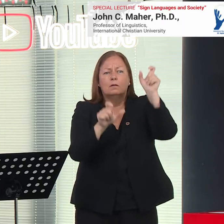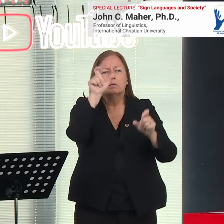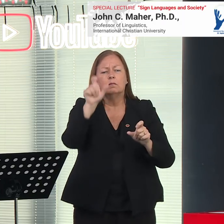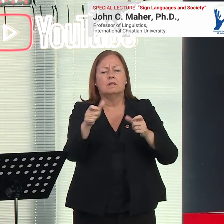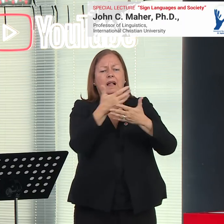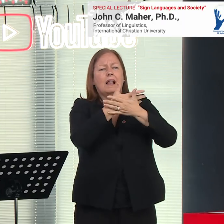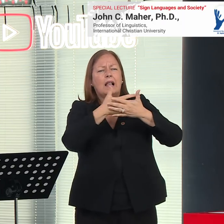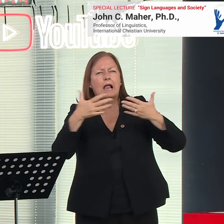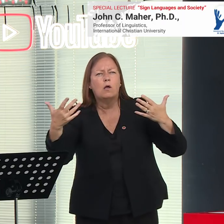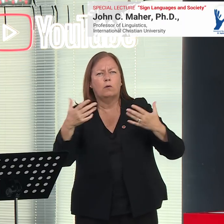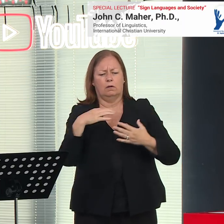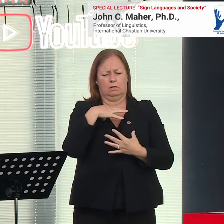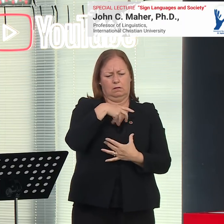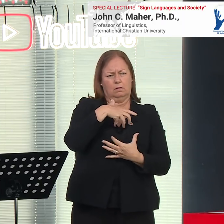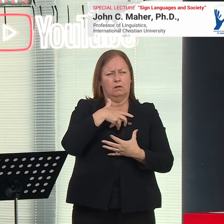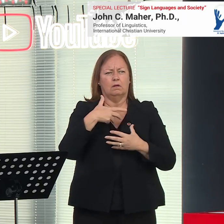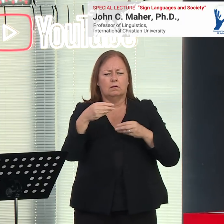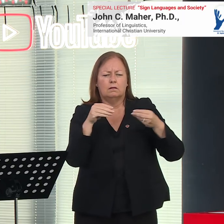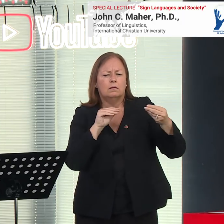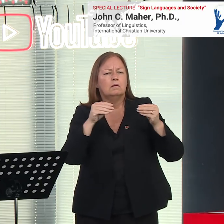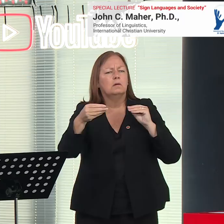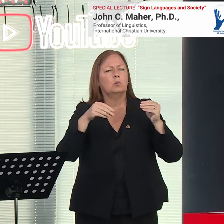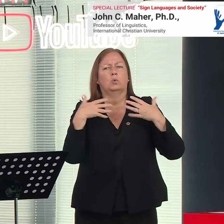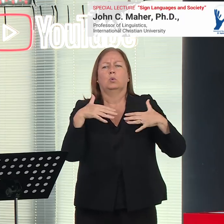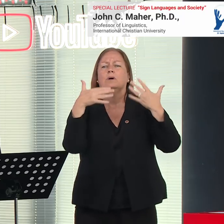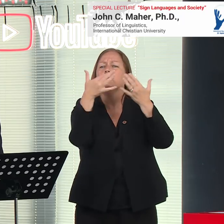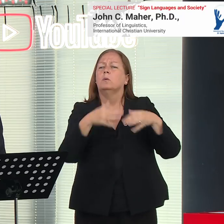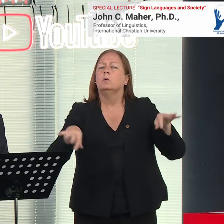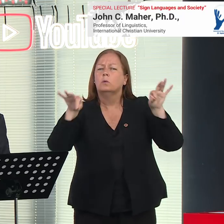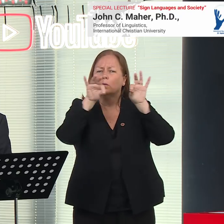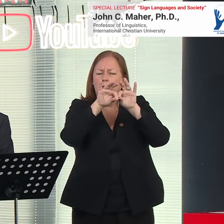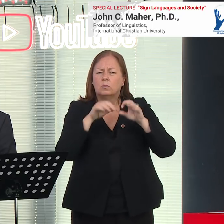The language uses grammar and vocabulary to express thoughts "shuo gango." I will discuss their characteristics and connection. Human language is unique. and ideas.